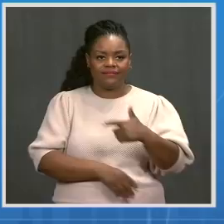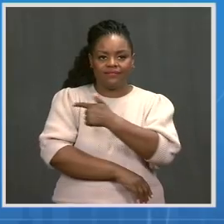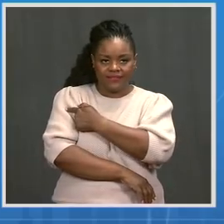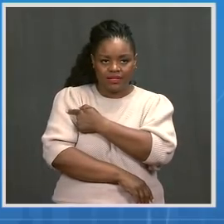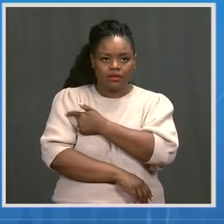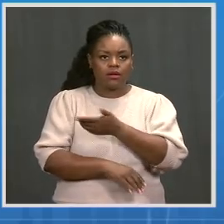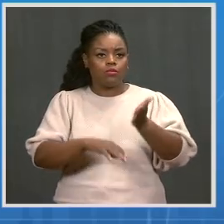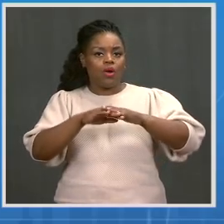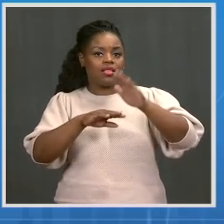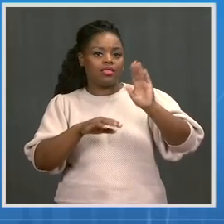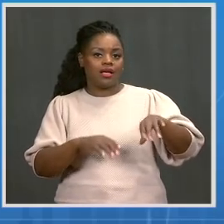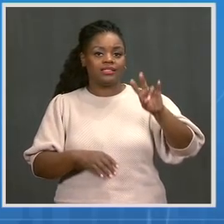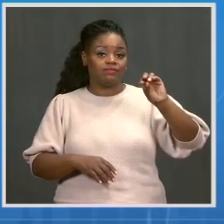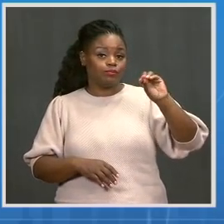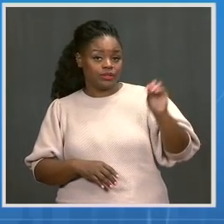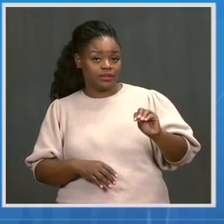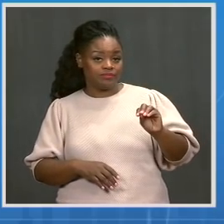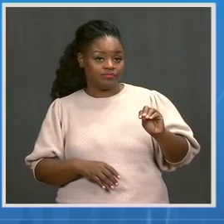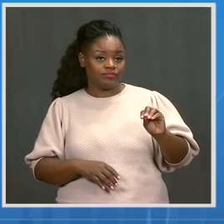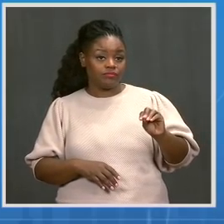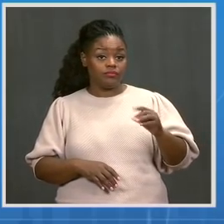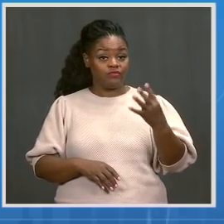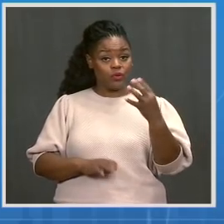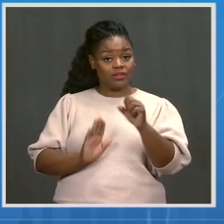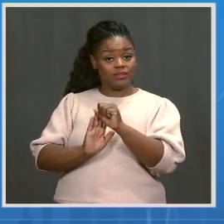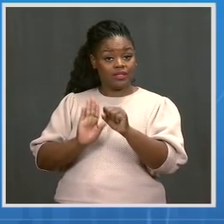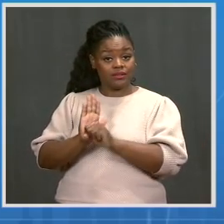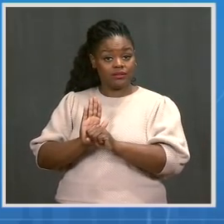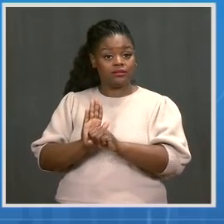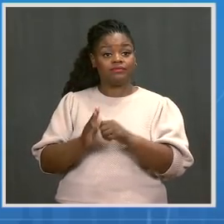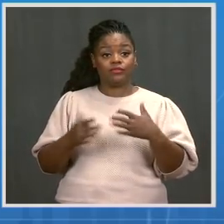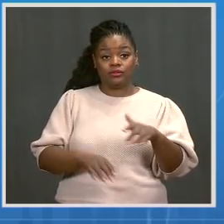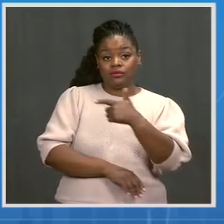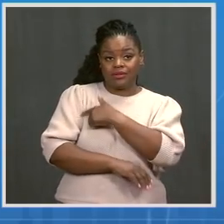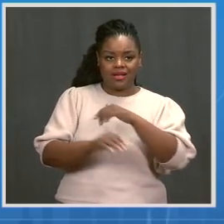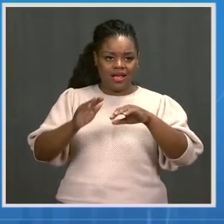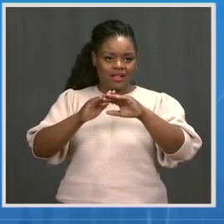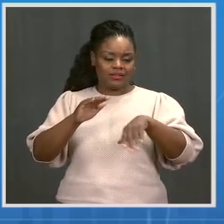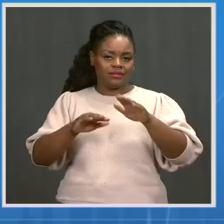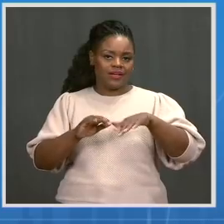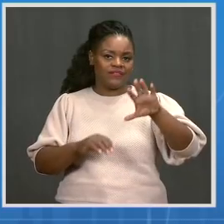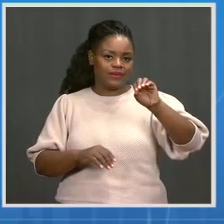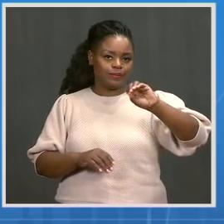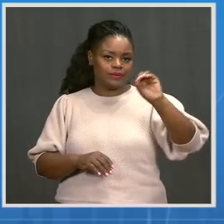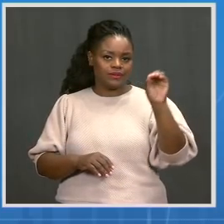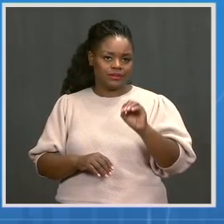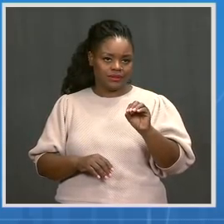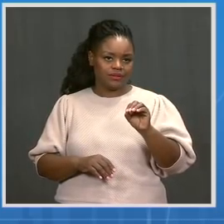4 U.S. states vaccinated less than 50. And so between them, you have 30 states